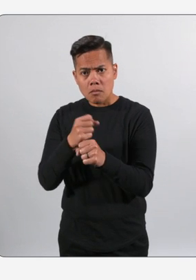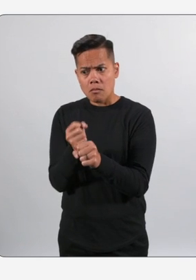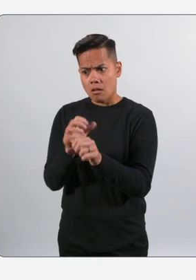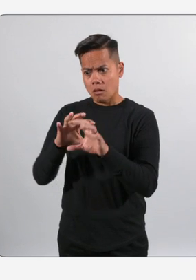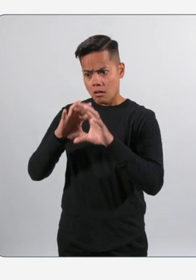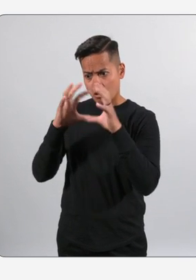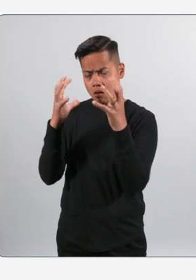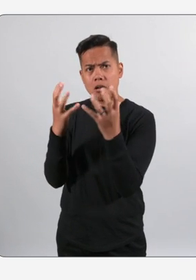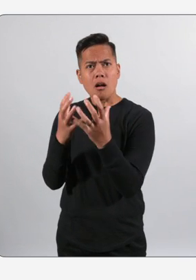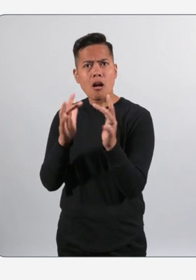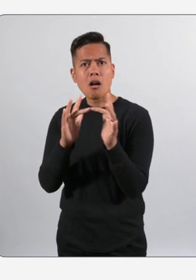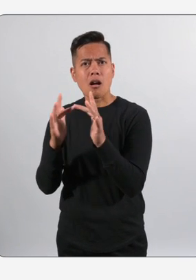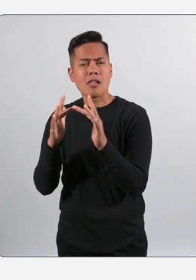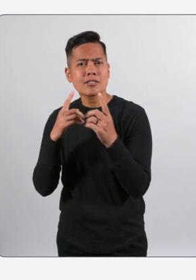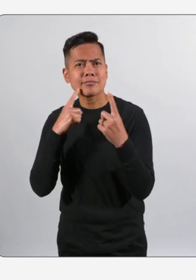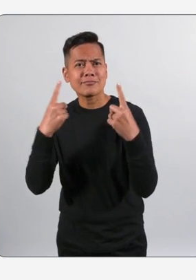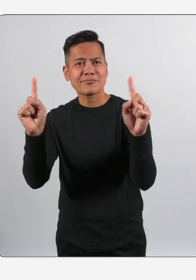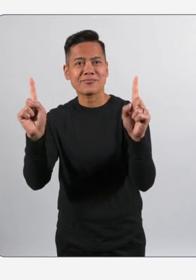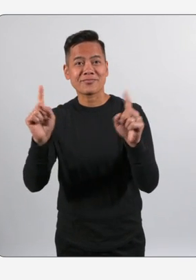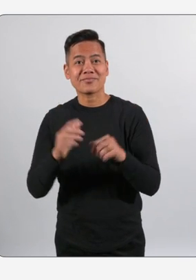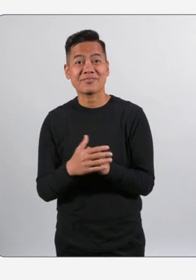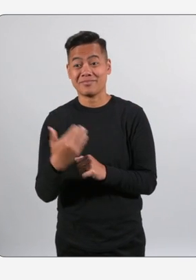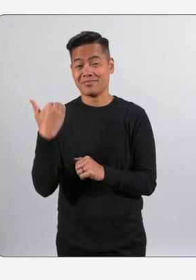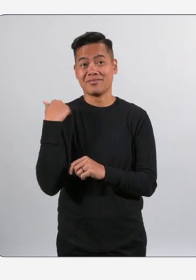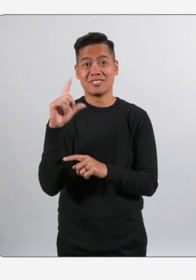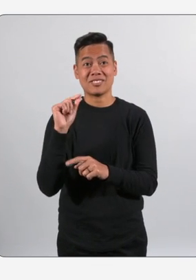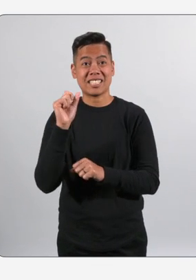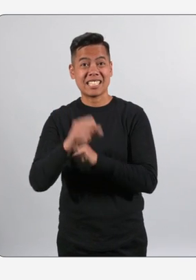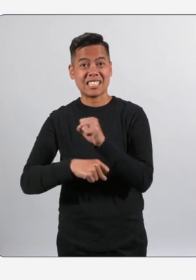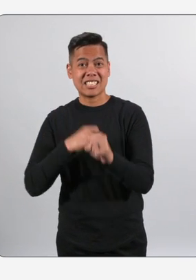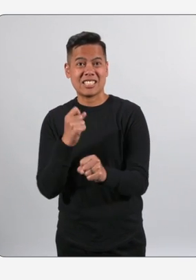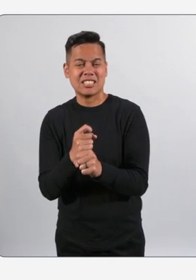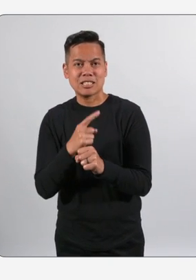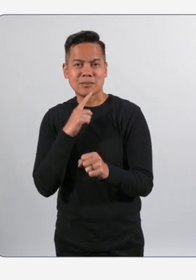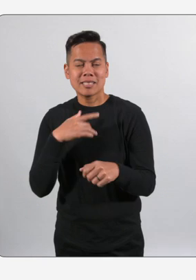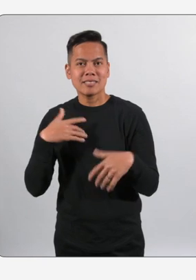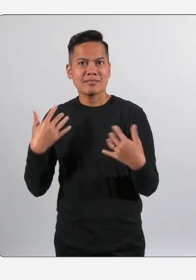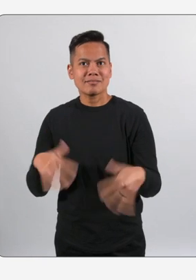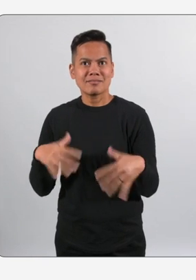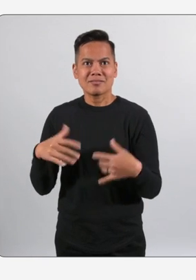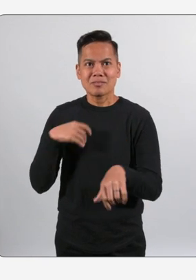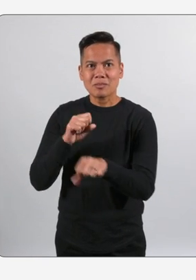And for the past 20 years, I have been lucky to have worked with businesses across the globe.